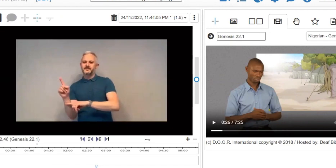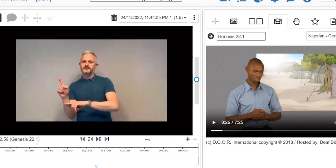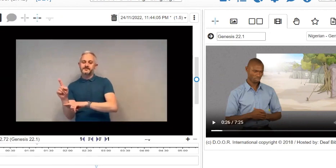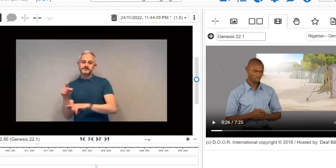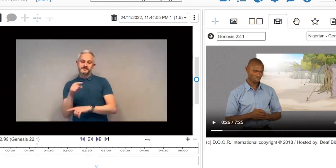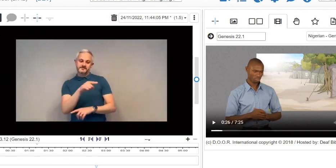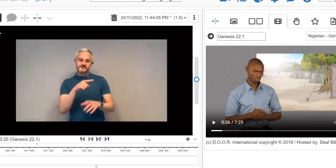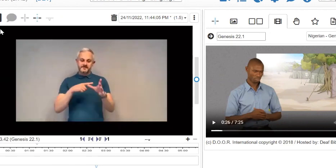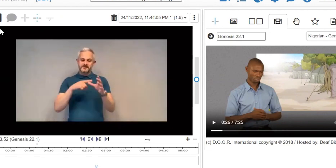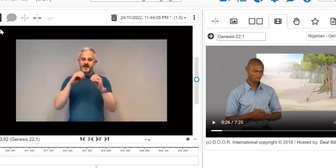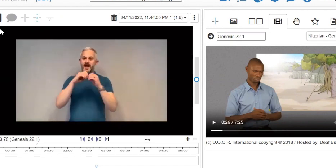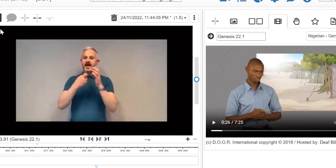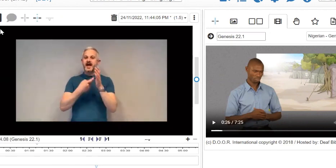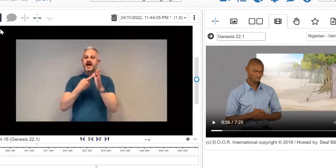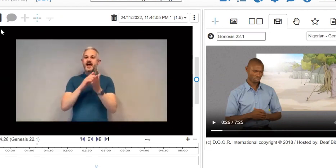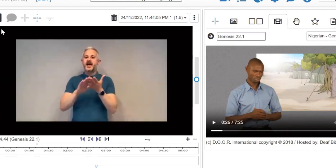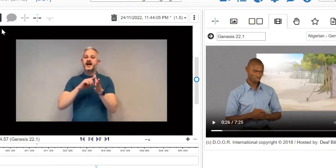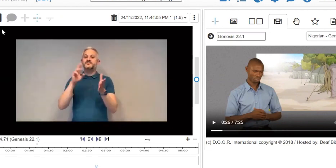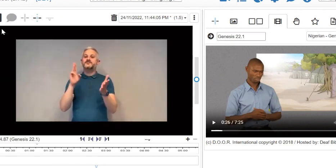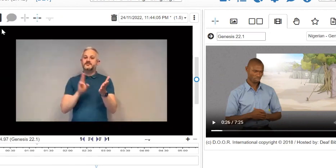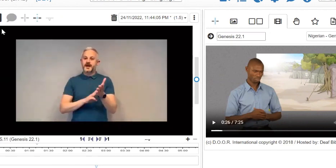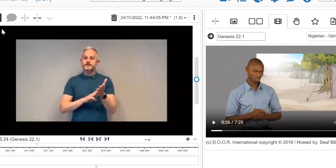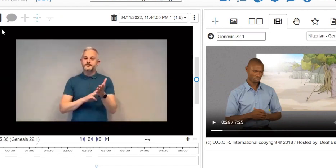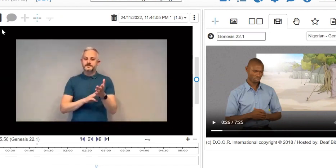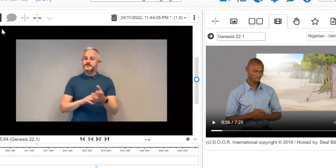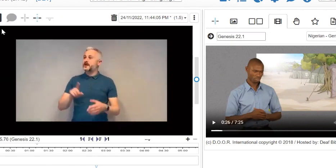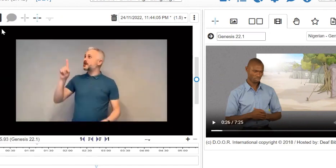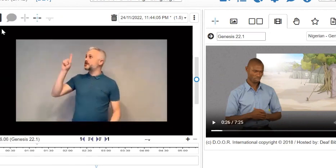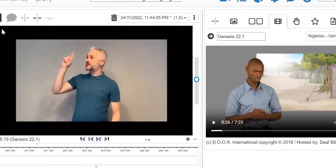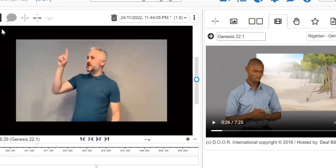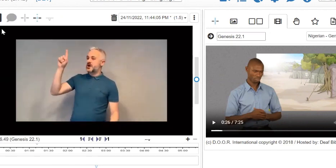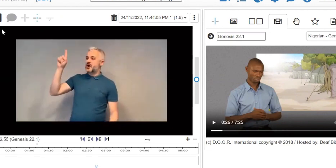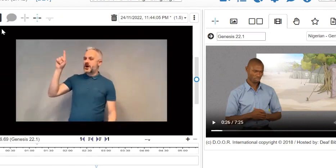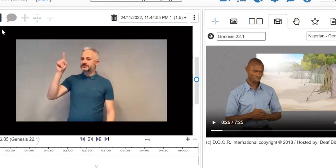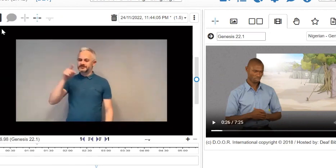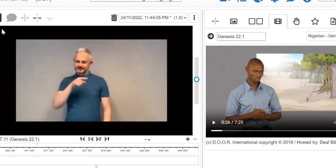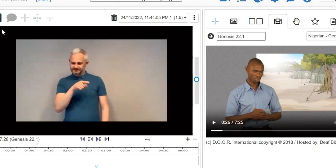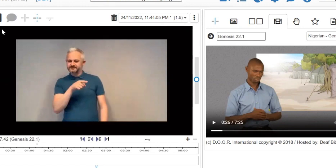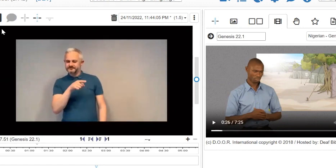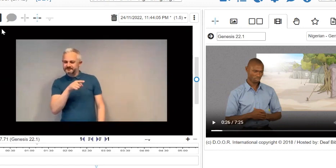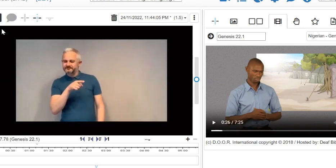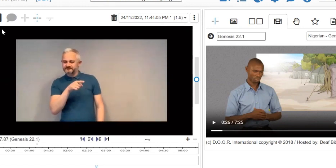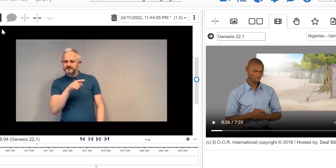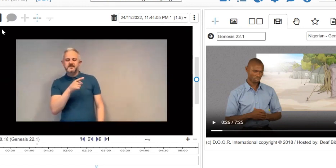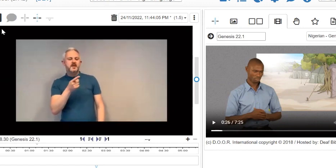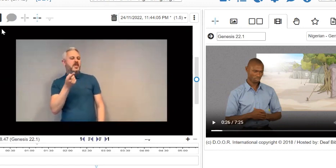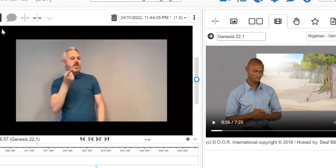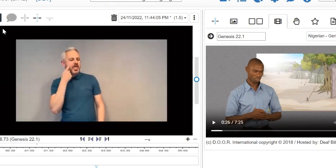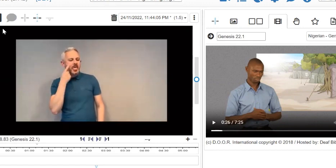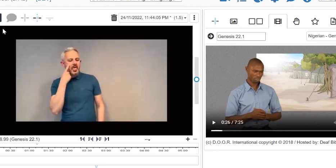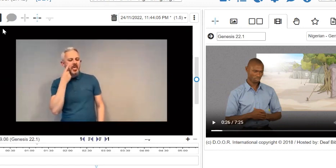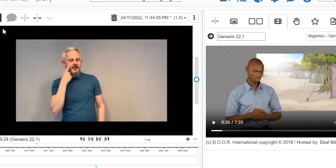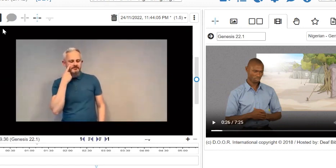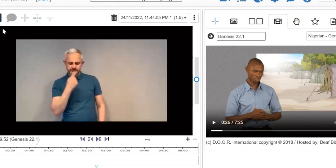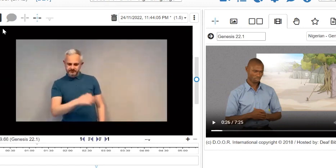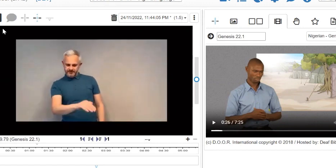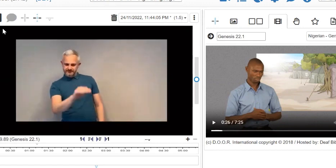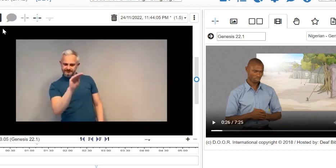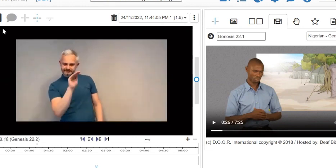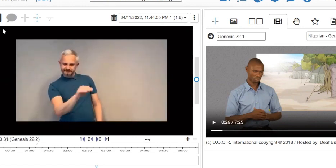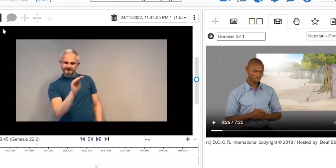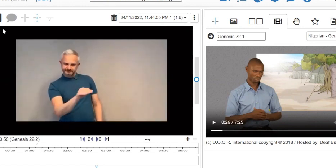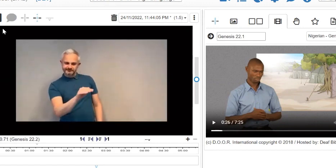sometime later Abraham... there's God he wanted to look at him wanted to test him see what he'd do